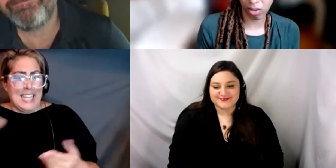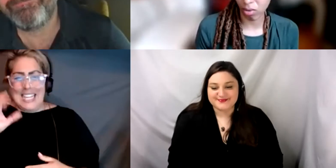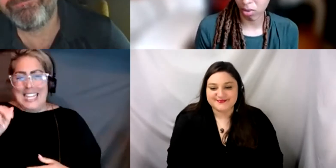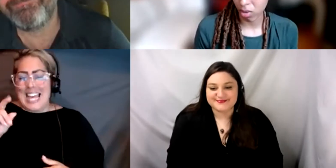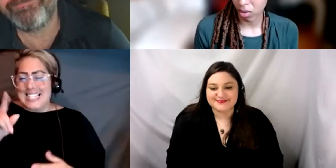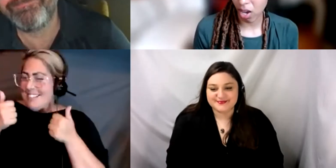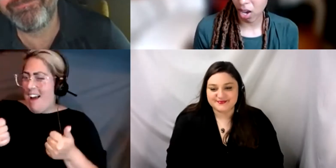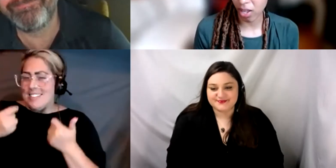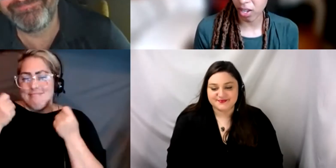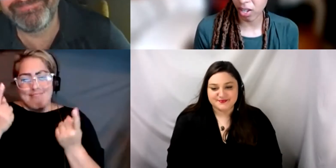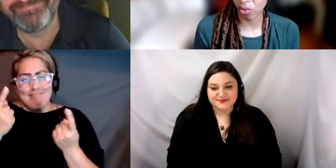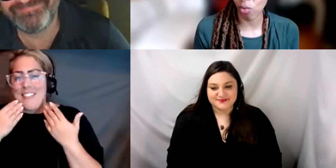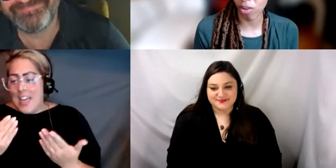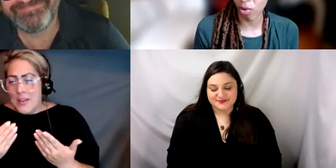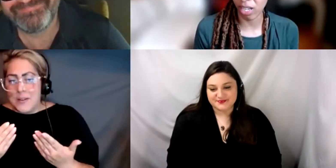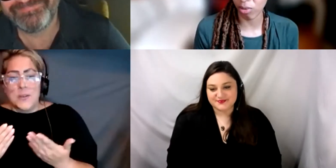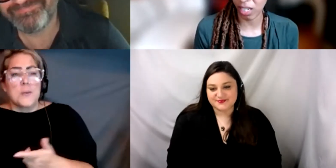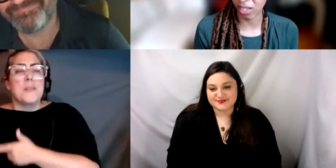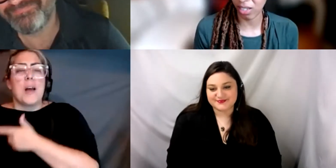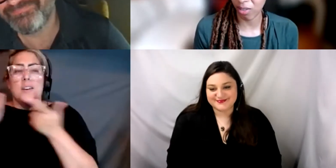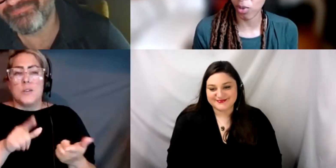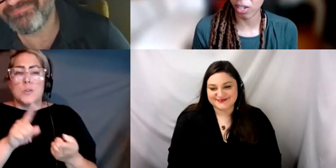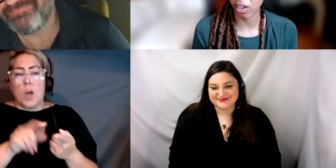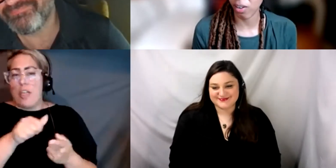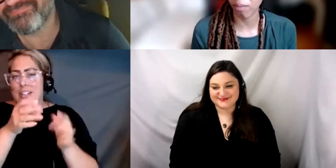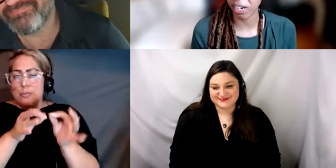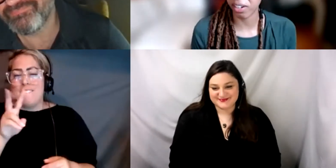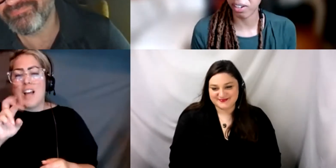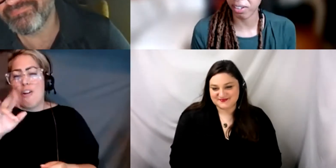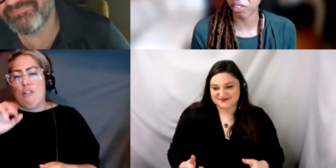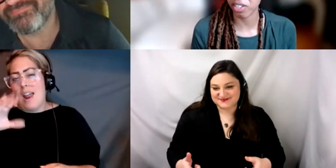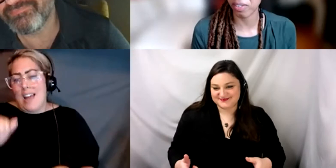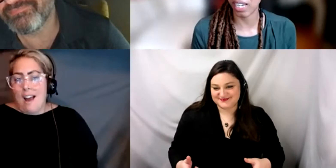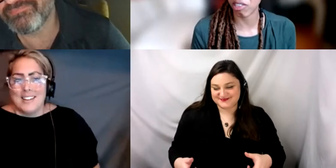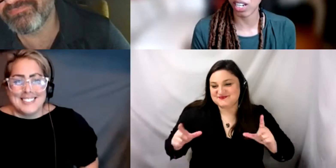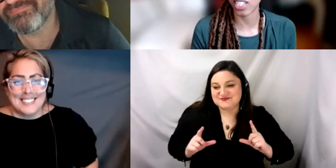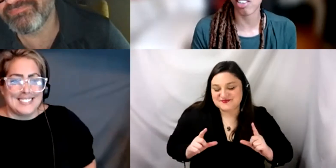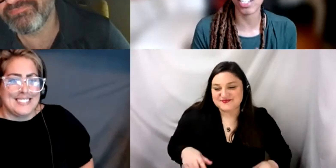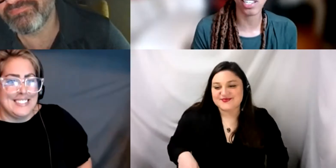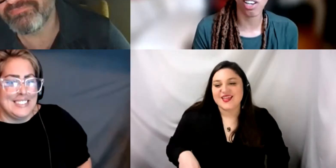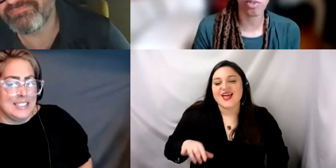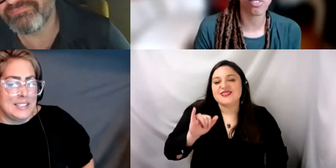is our testing option for 12 plus